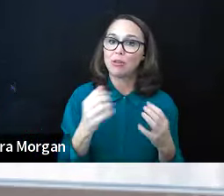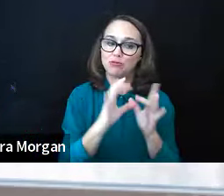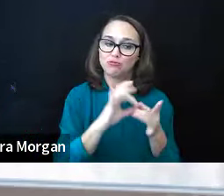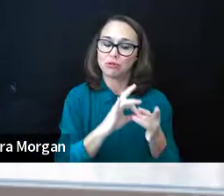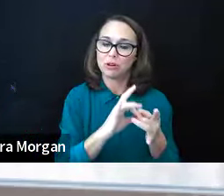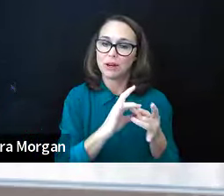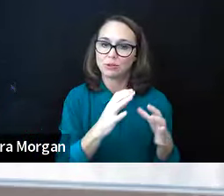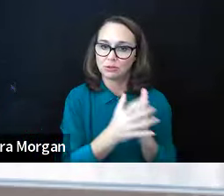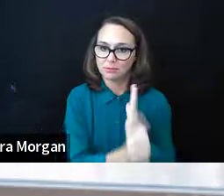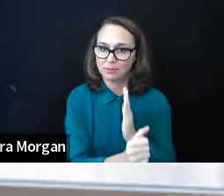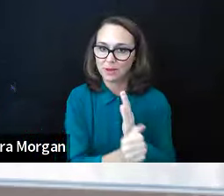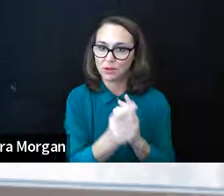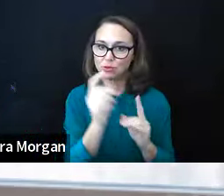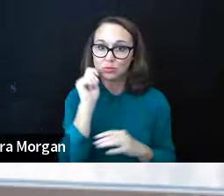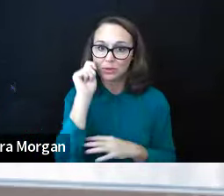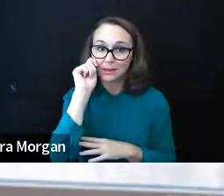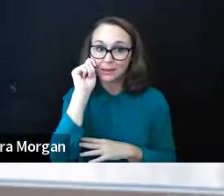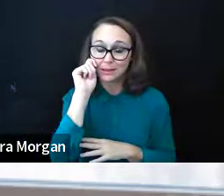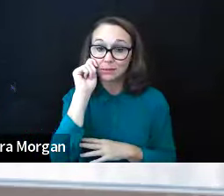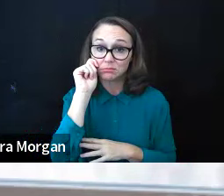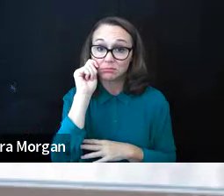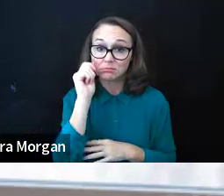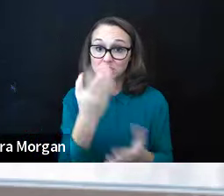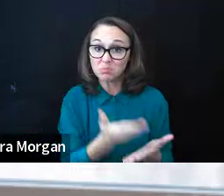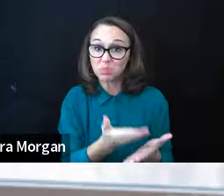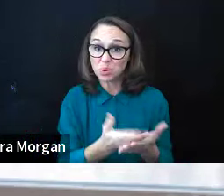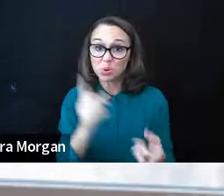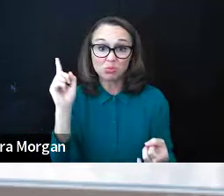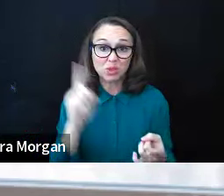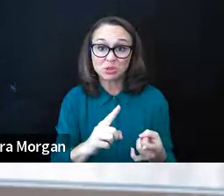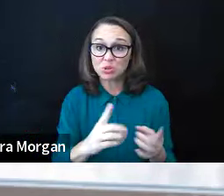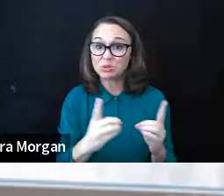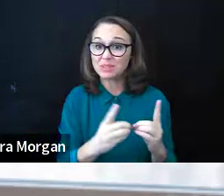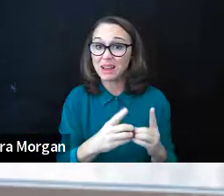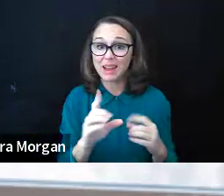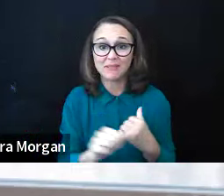been shown to significantly reduce teen dating violence, perpetration, and victimization,